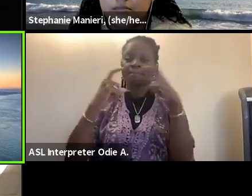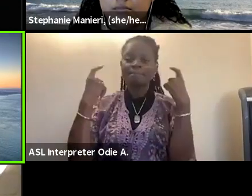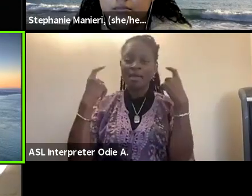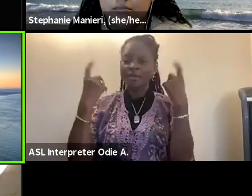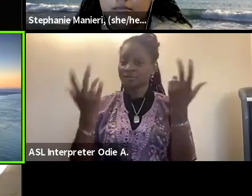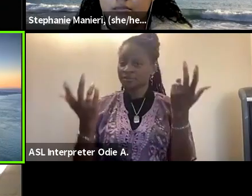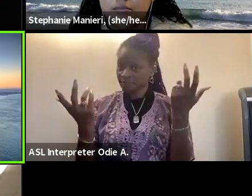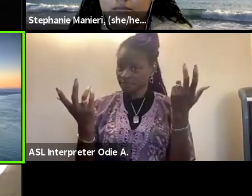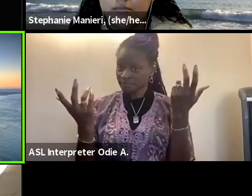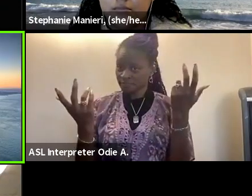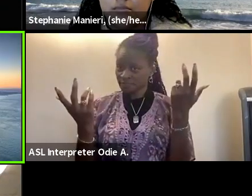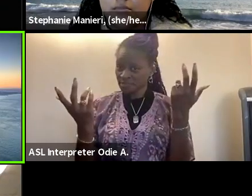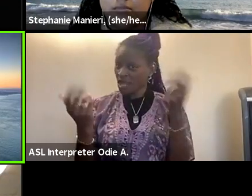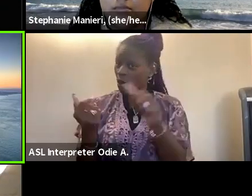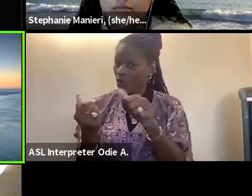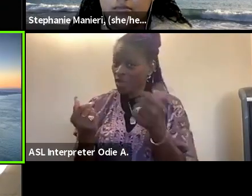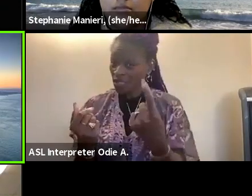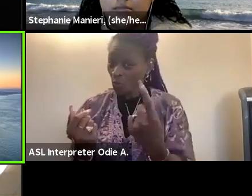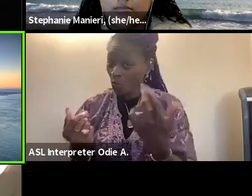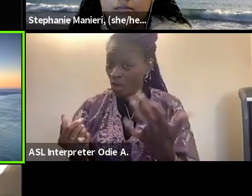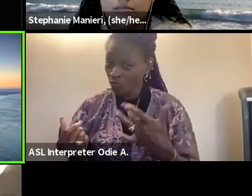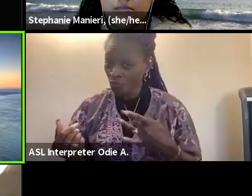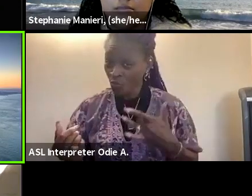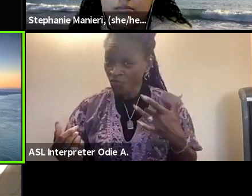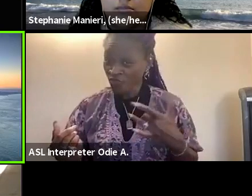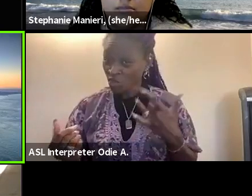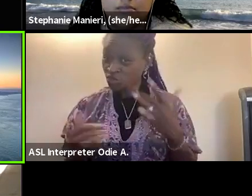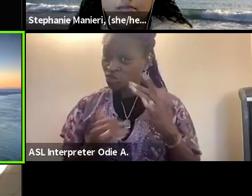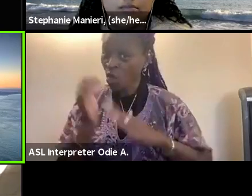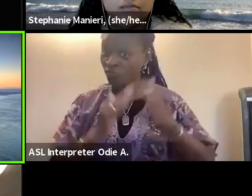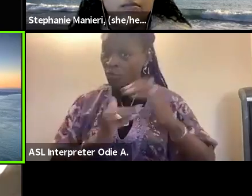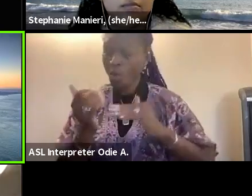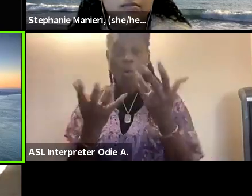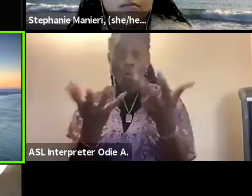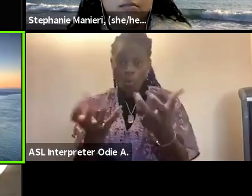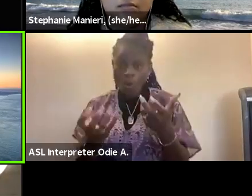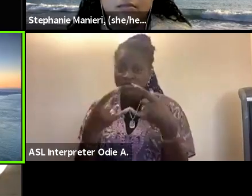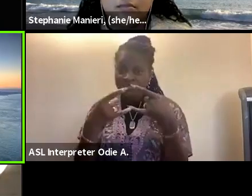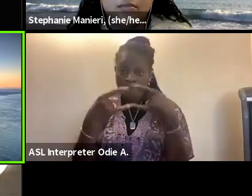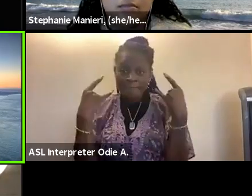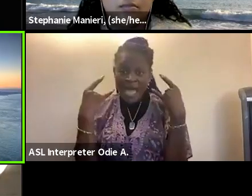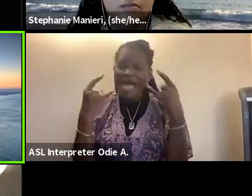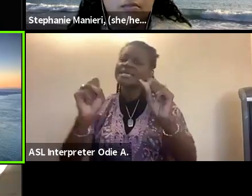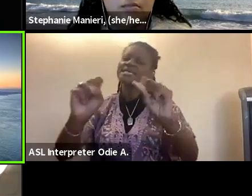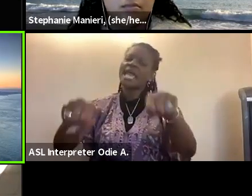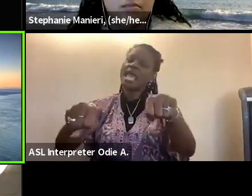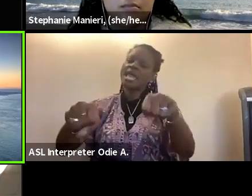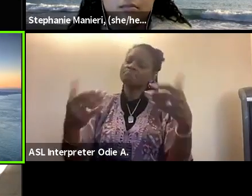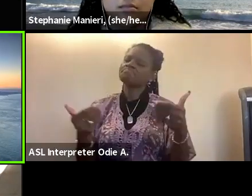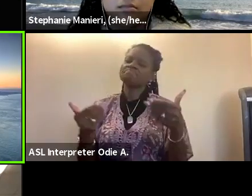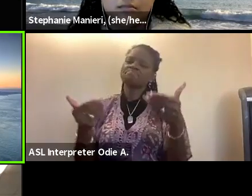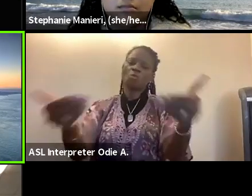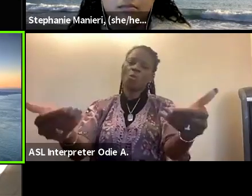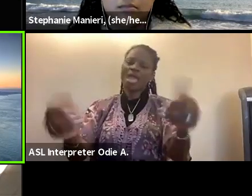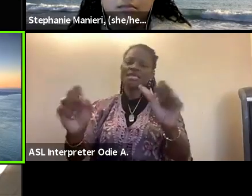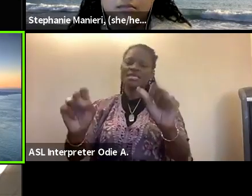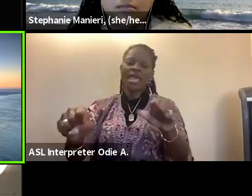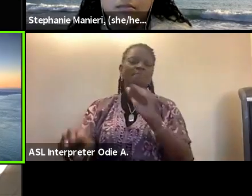Now, of Coursey, anybody who still feels comfortable wearing a mask can do so in that setting, but it's not a requirement.